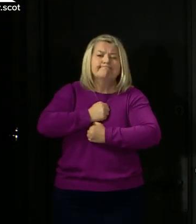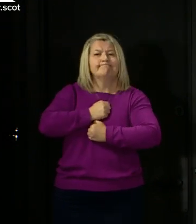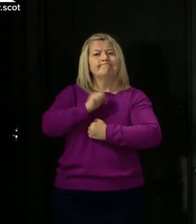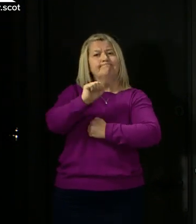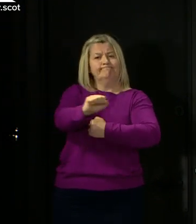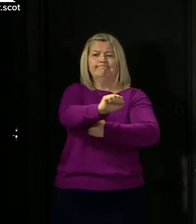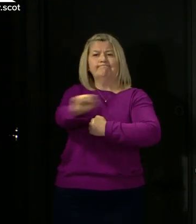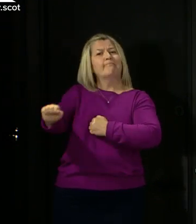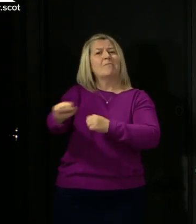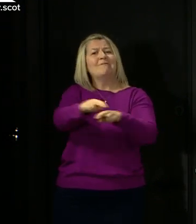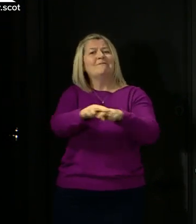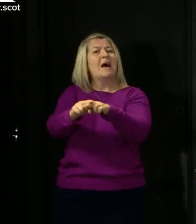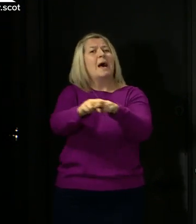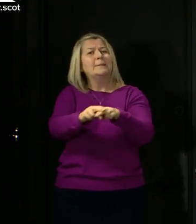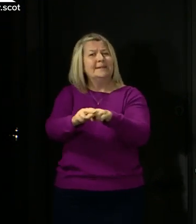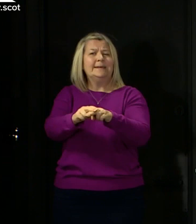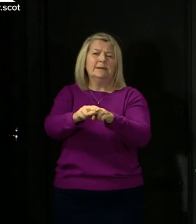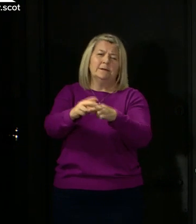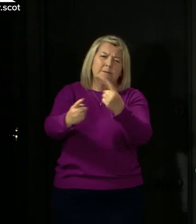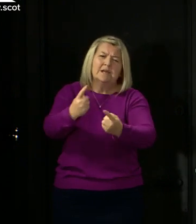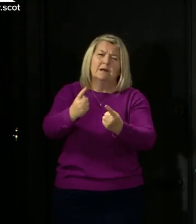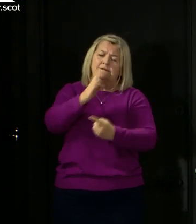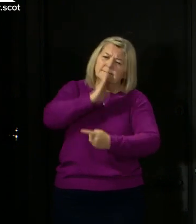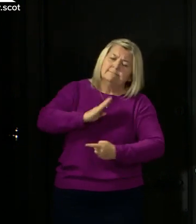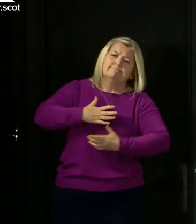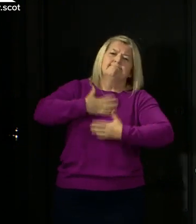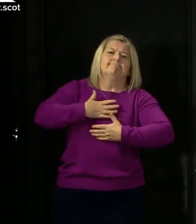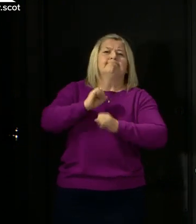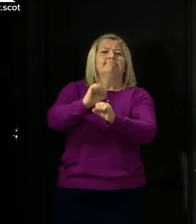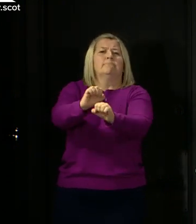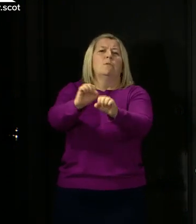condolences to everyone who is grieving as a result of this virus.